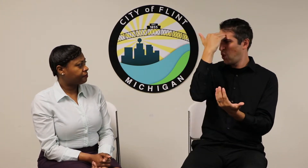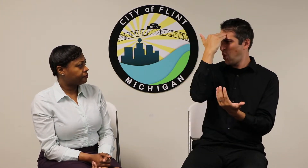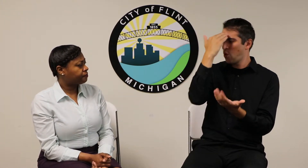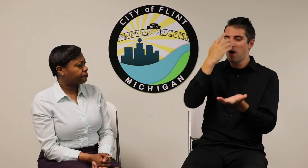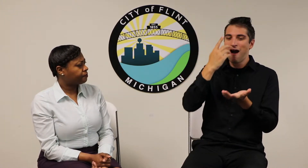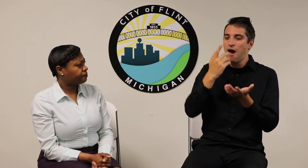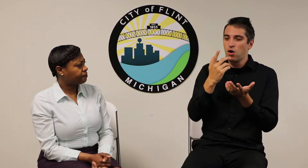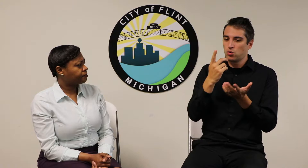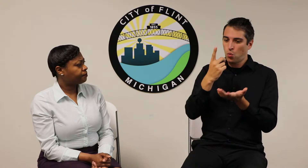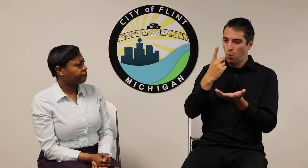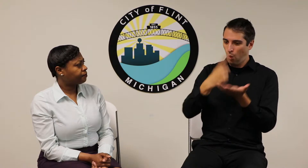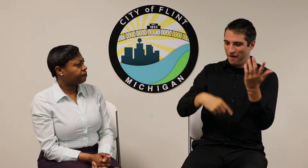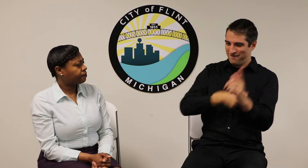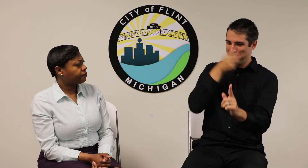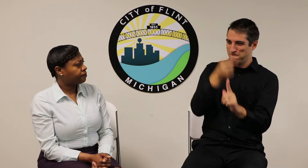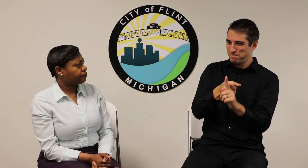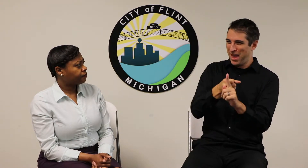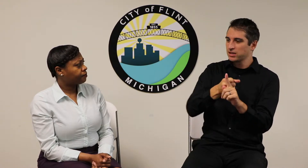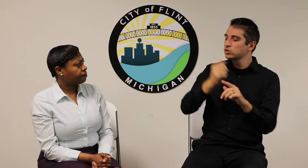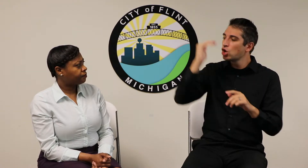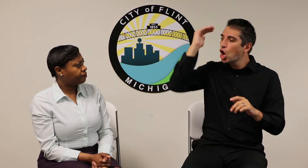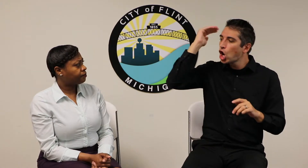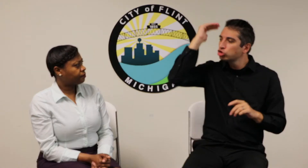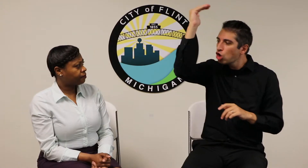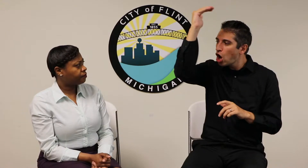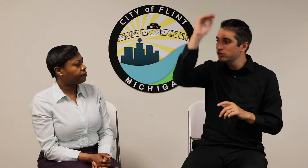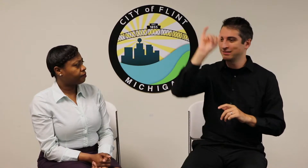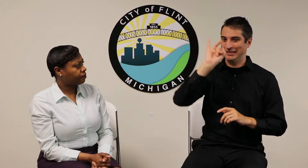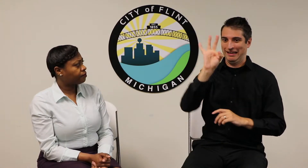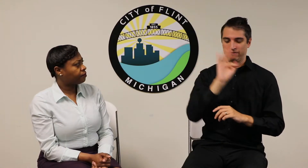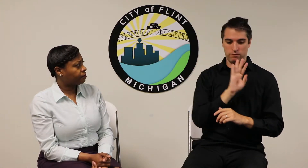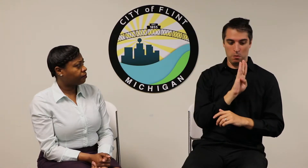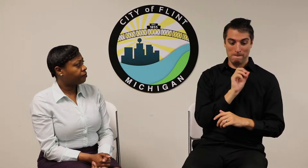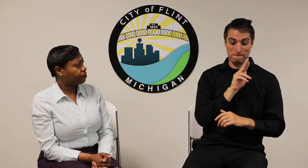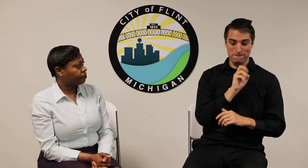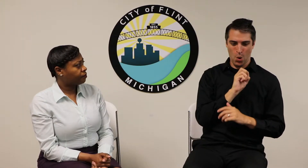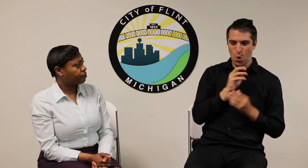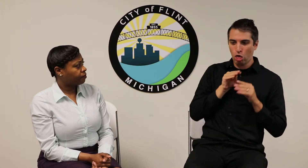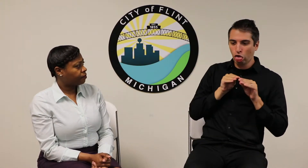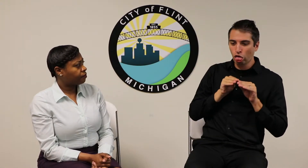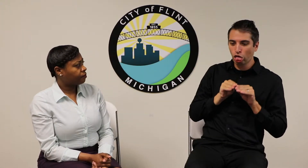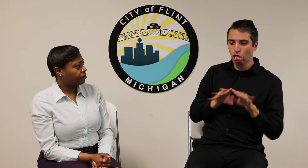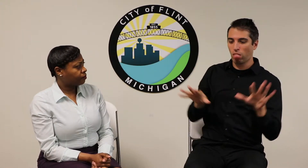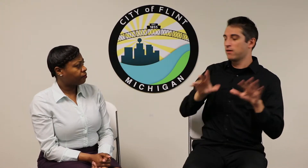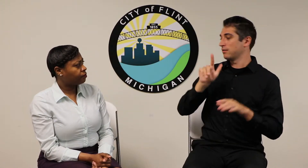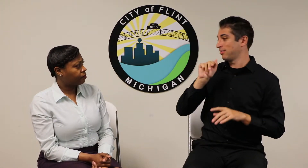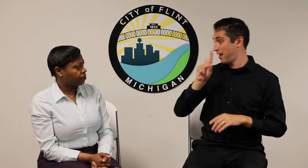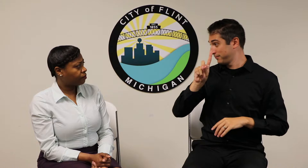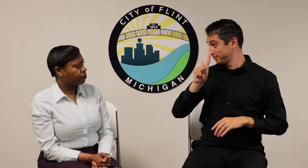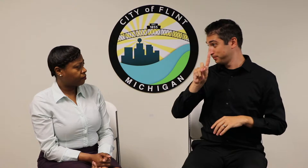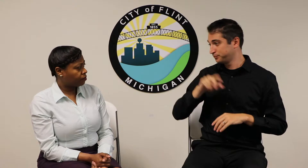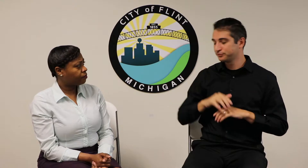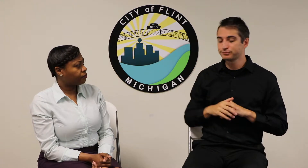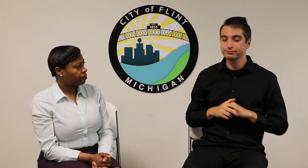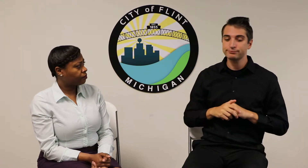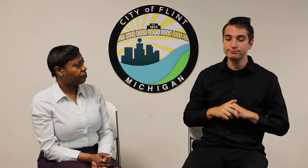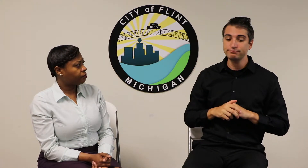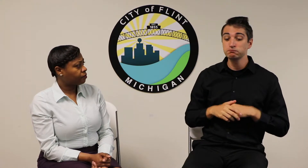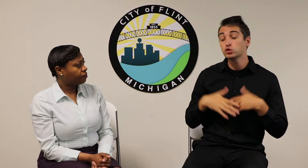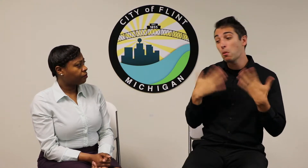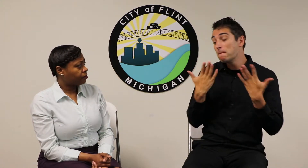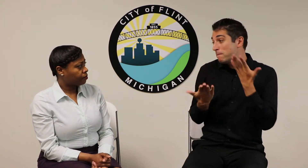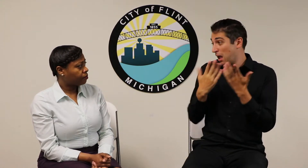adults, We have some concern and some pointing toward, it may cause diabetes,